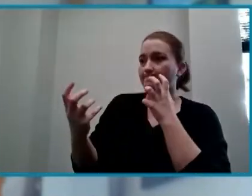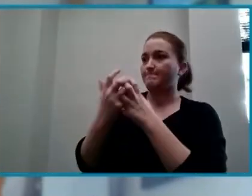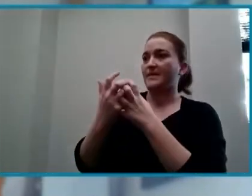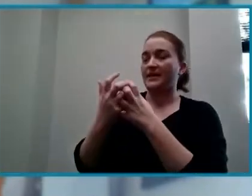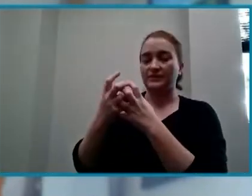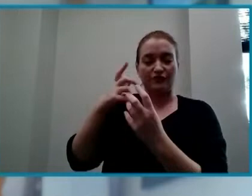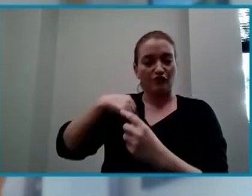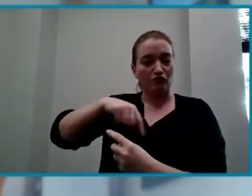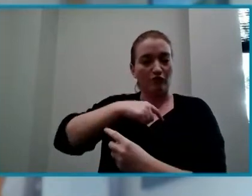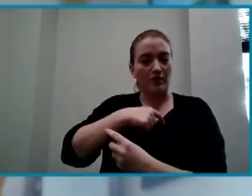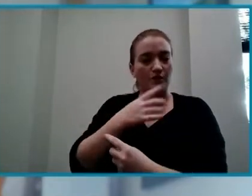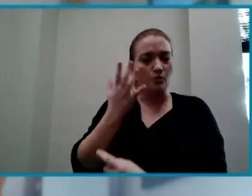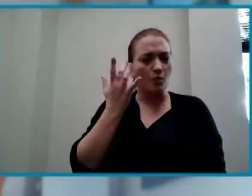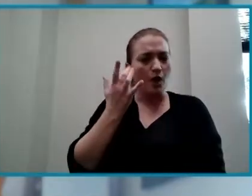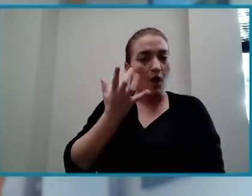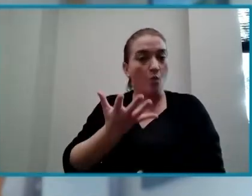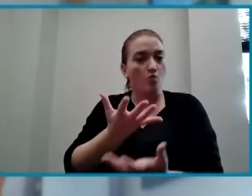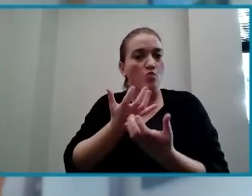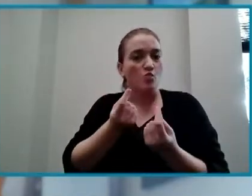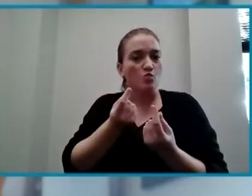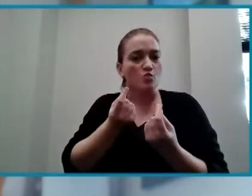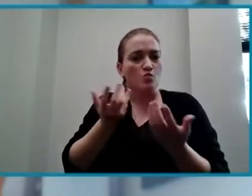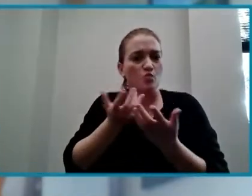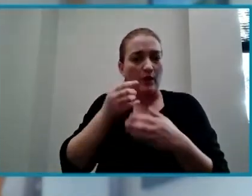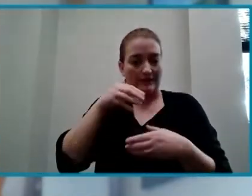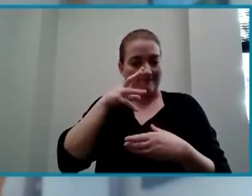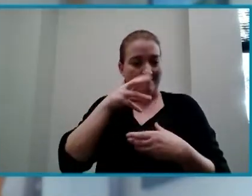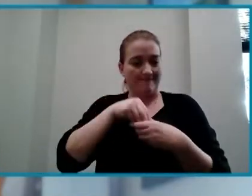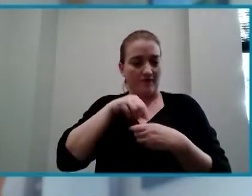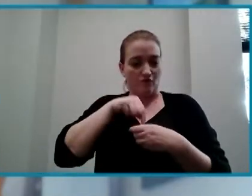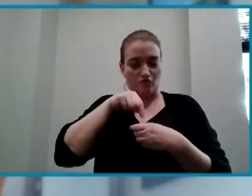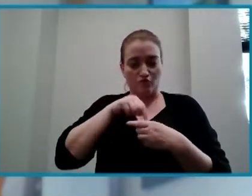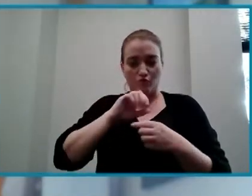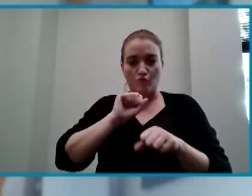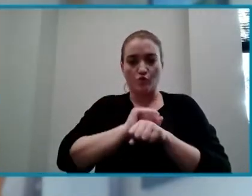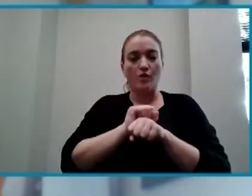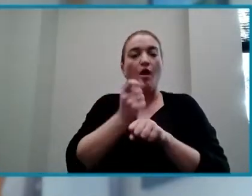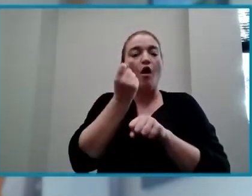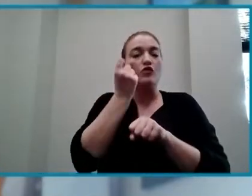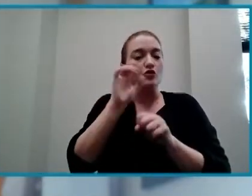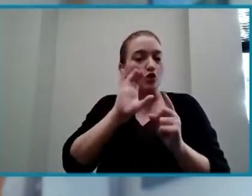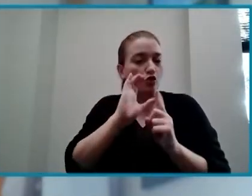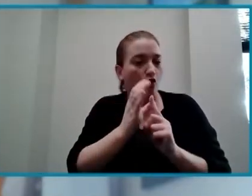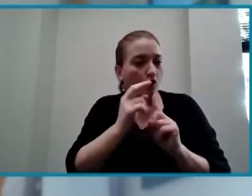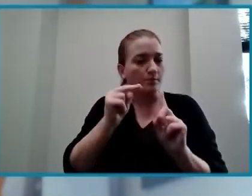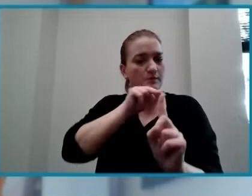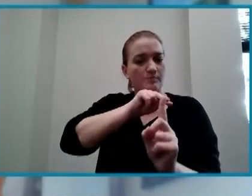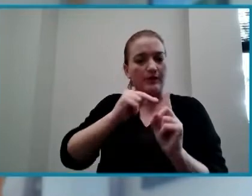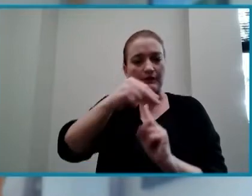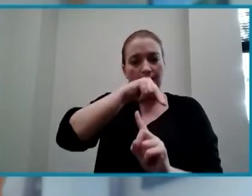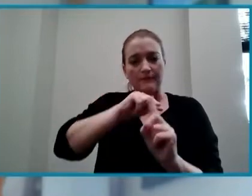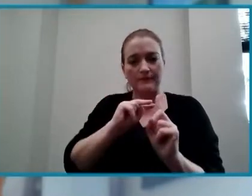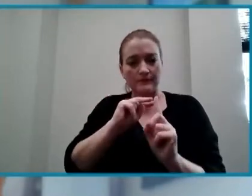like to do in our work is understand cultural perspectives, understand how we can, um, celebrate those, give them a platform.